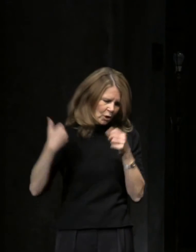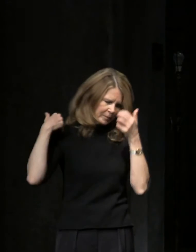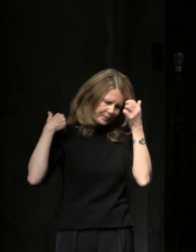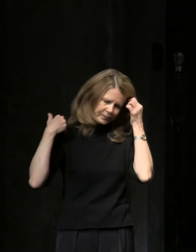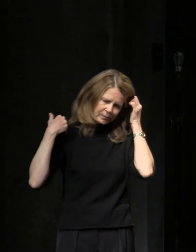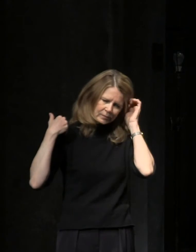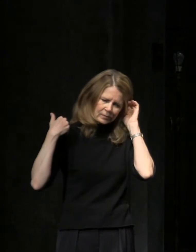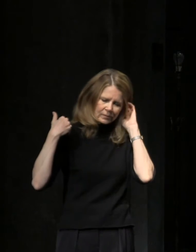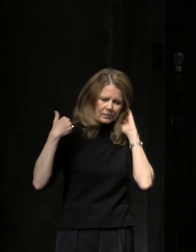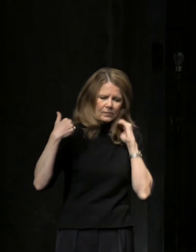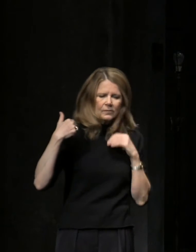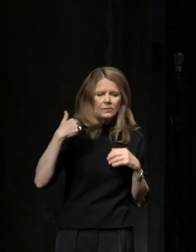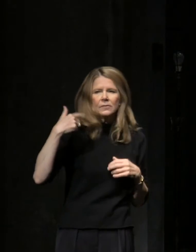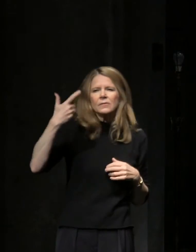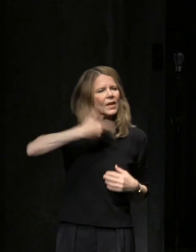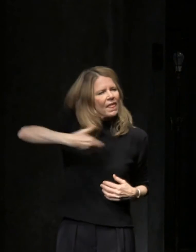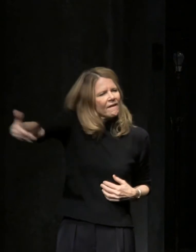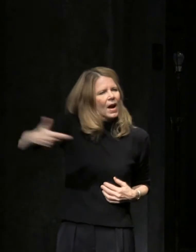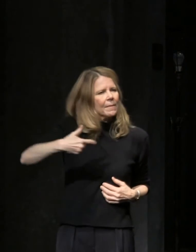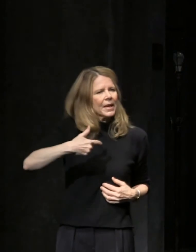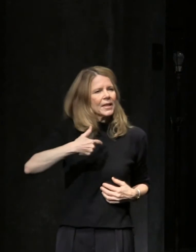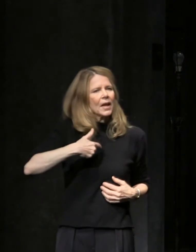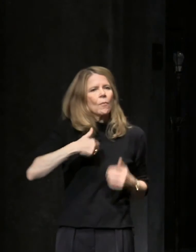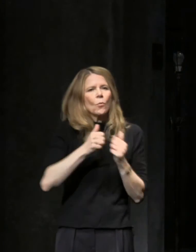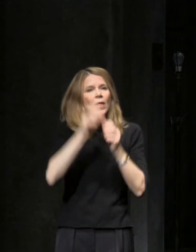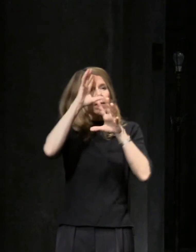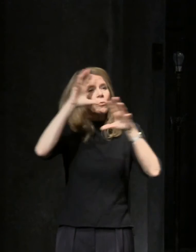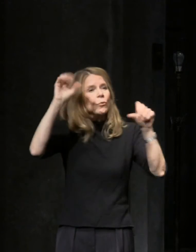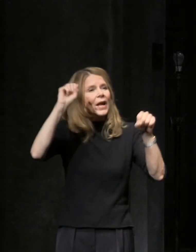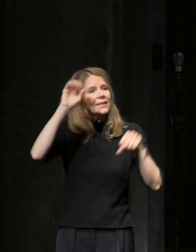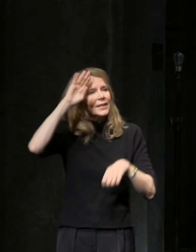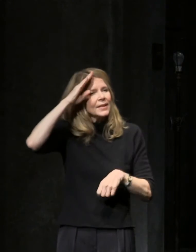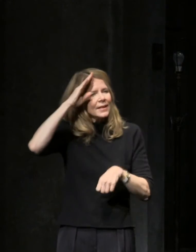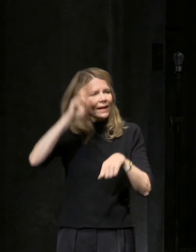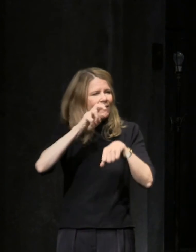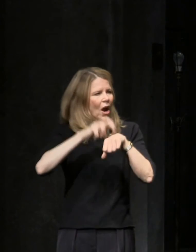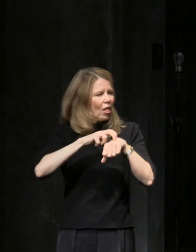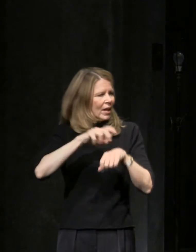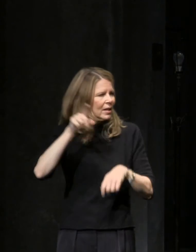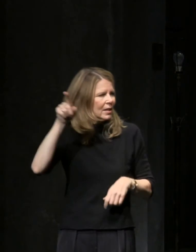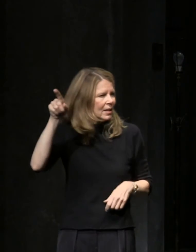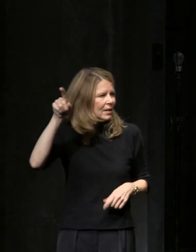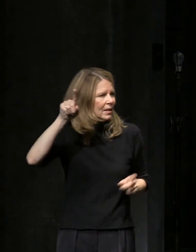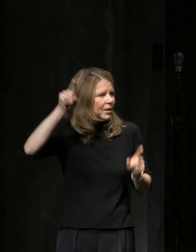I was invited to come with the President of Ireland to see what we call the motor activities